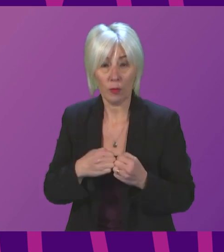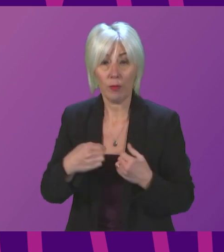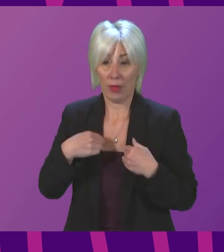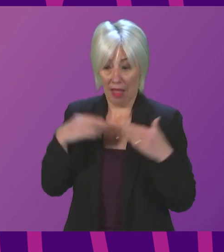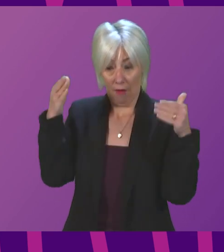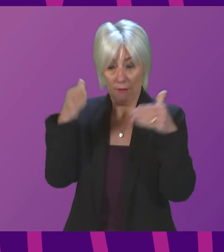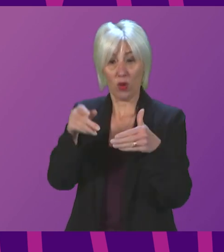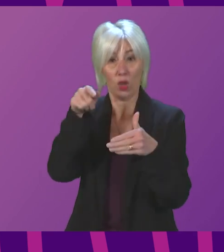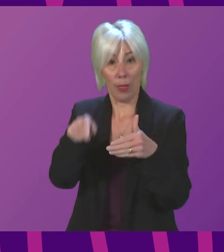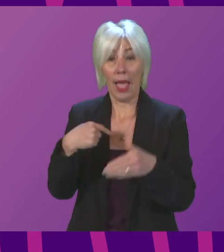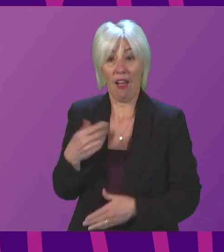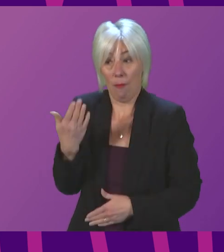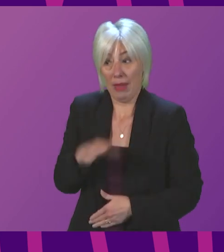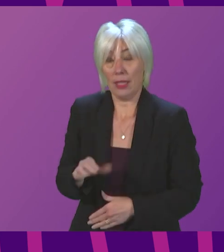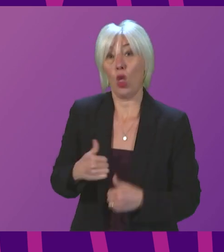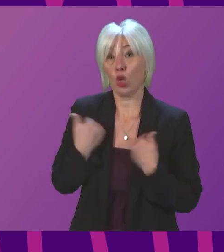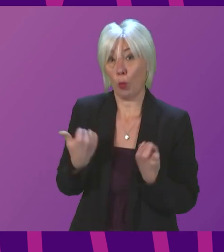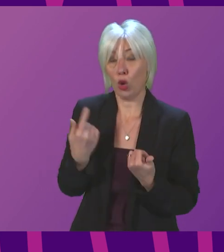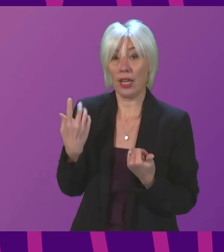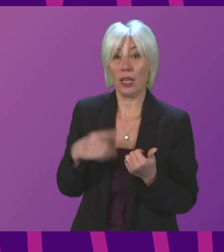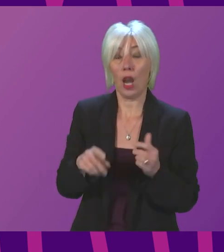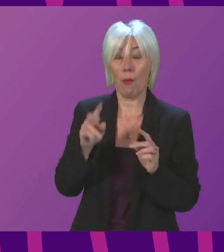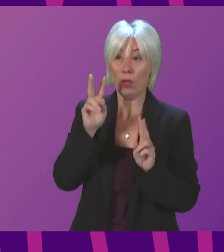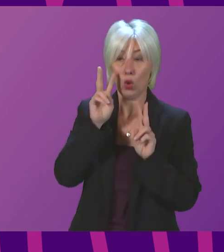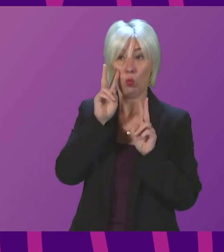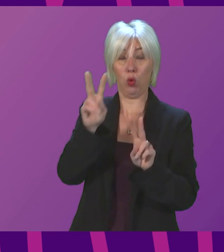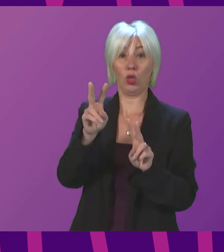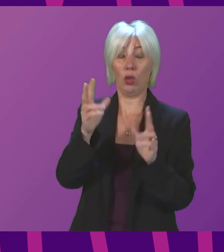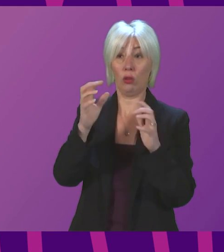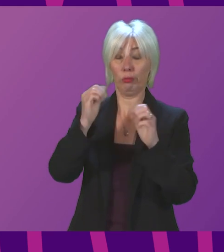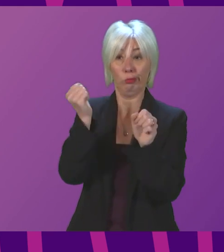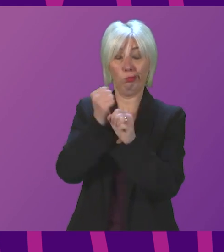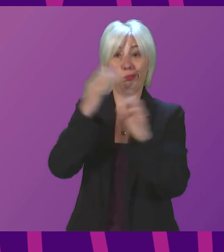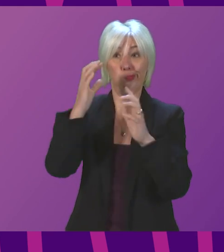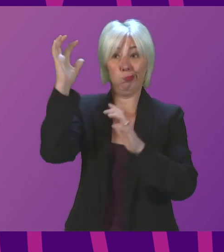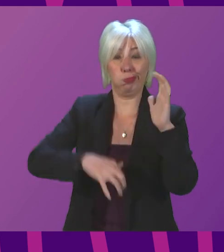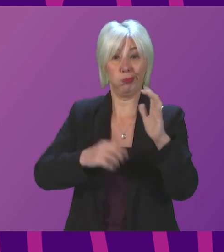I have just come from witnessing the demolition of the chimney at Longannet this morning.